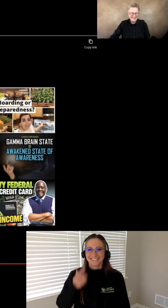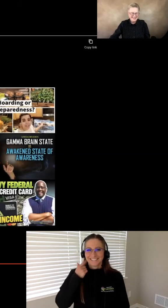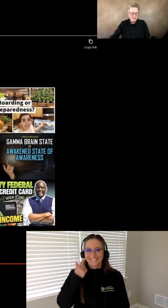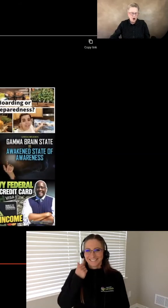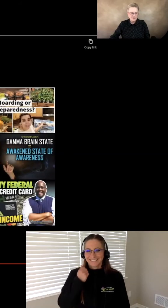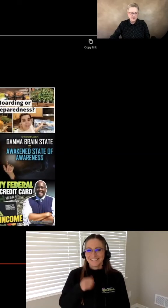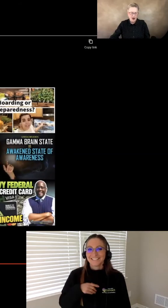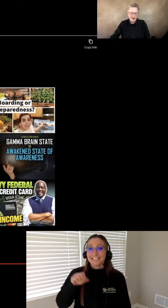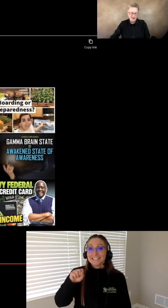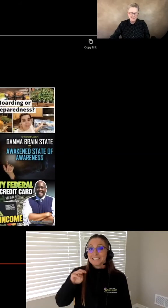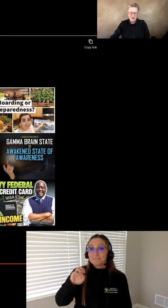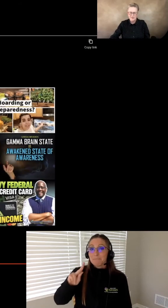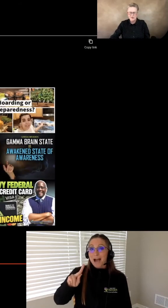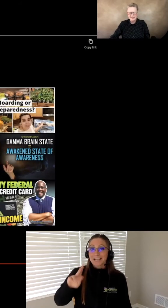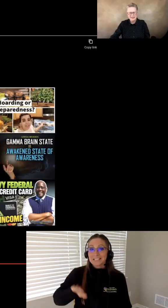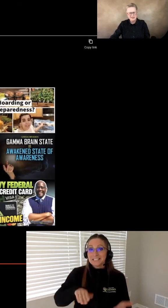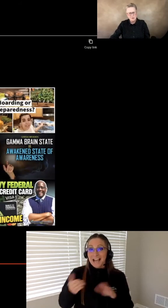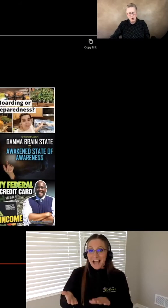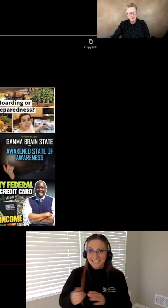the smock died, so I haven't really seen the smock